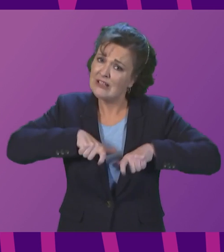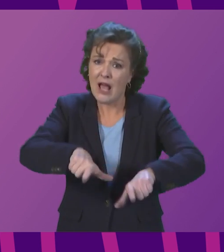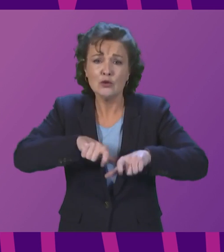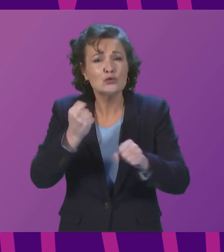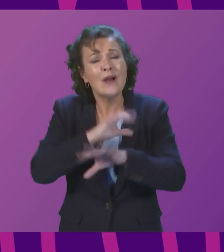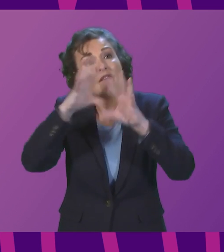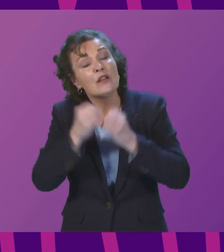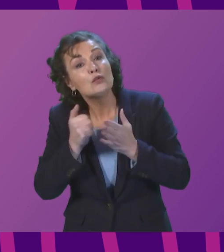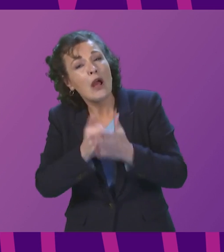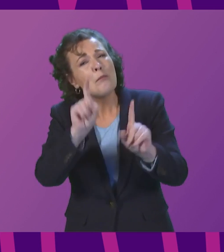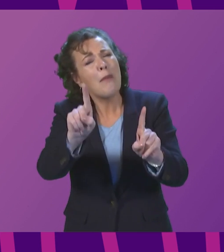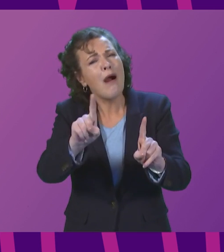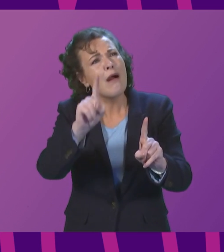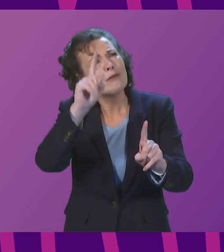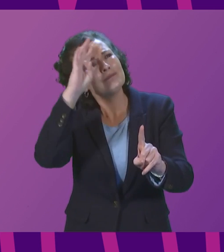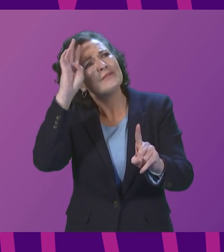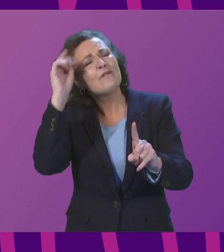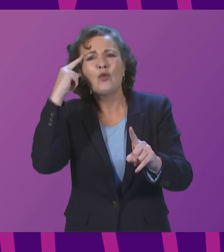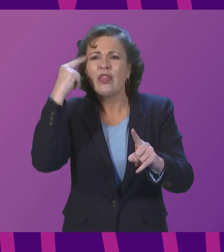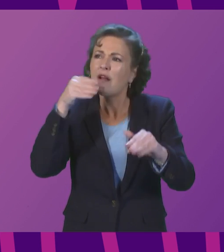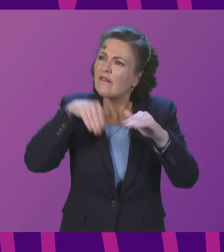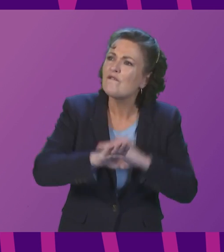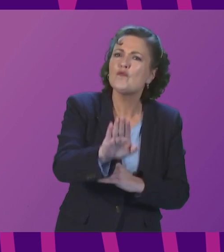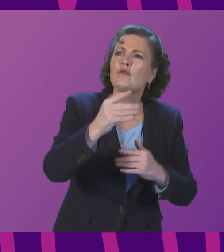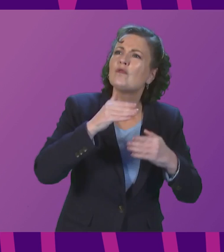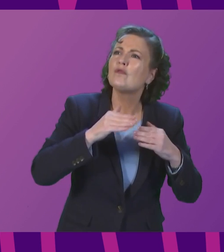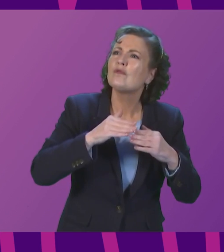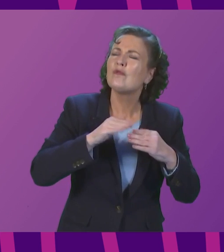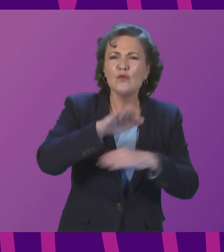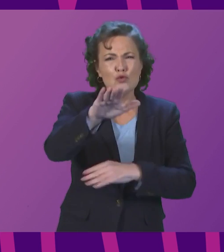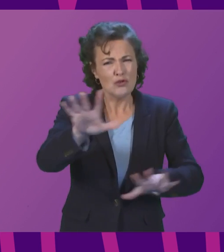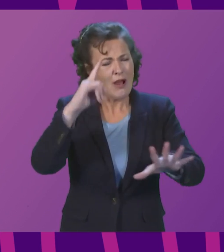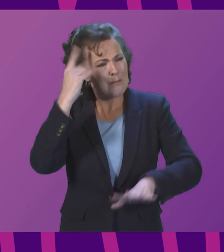Looking to the future, would it not be better if more of those powers lay in the hands of